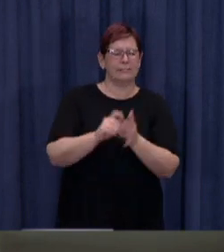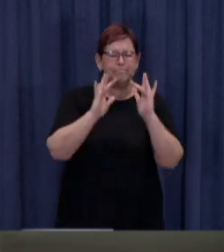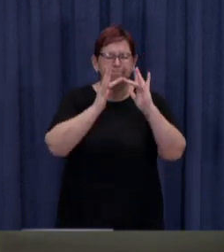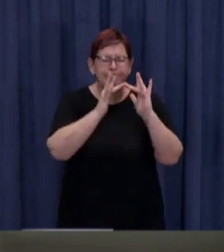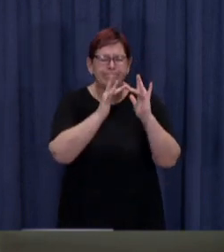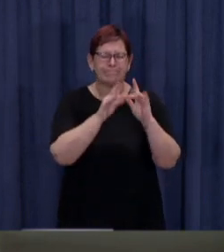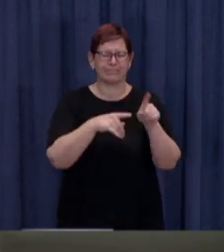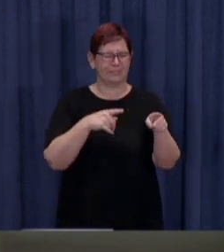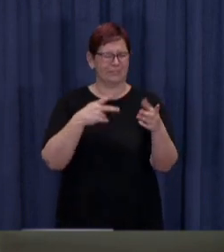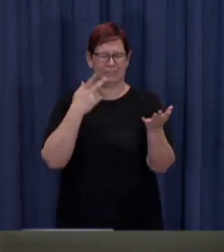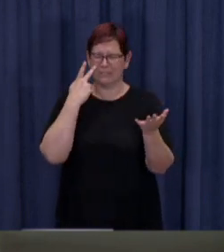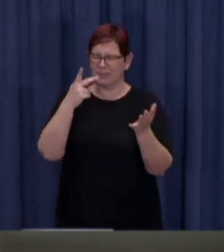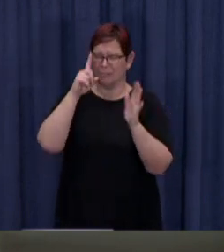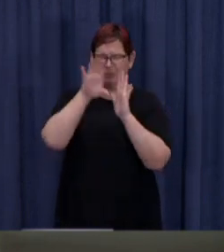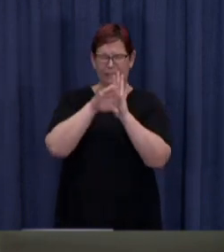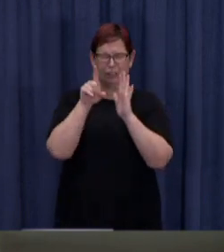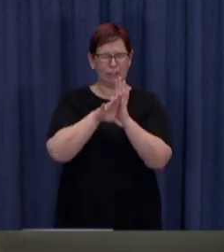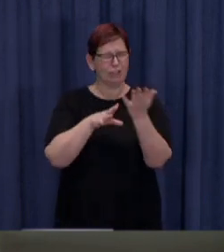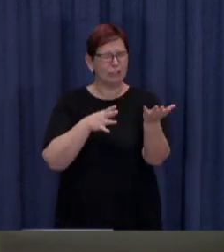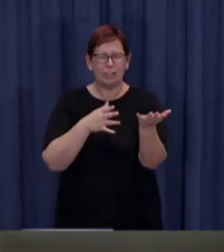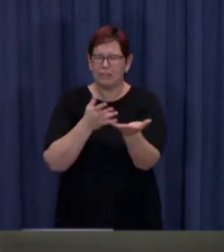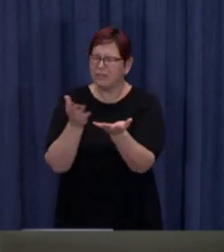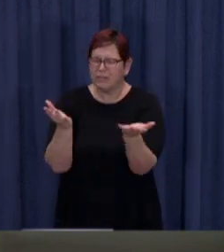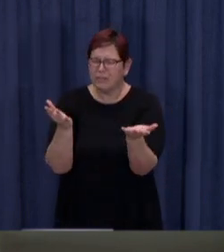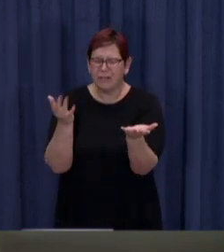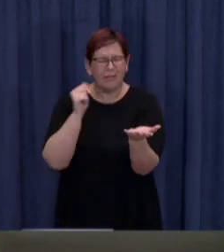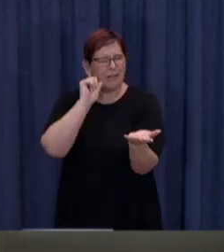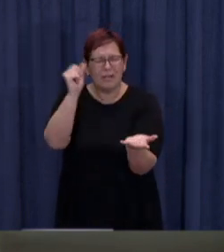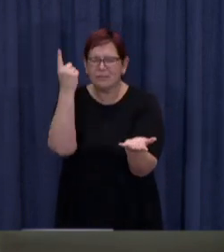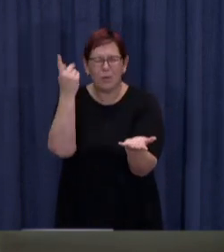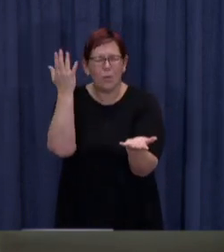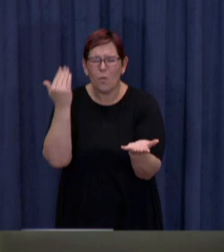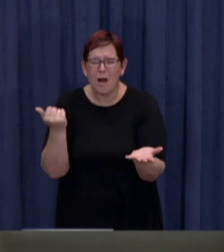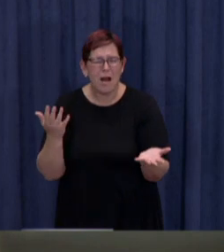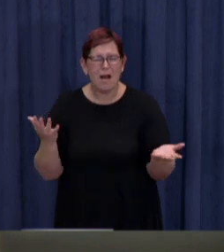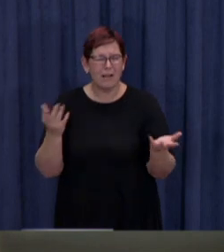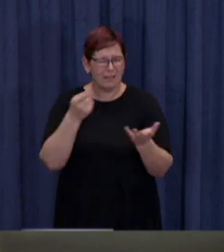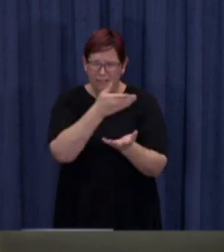they are continuing to put their health at risk and put the health of our entire